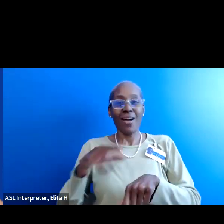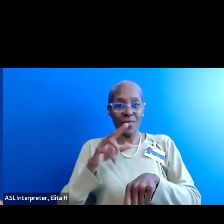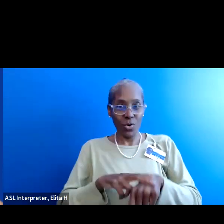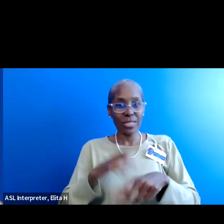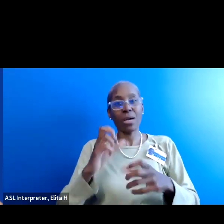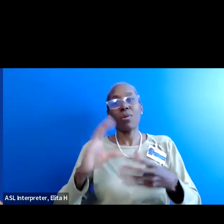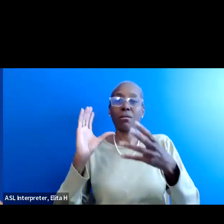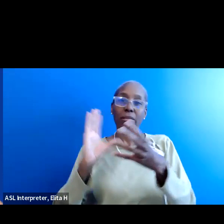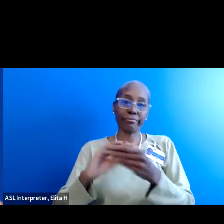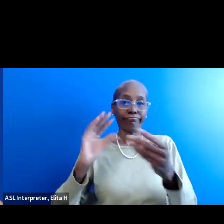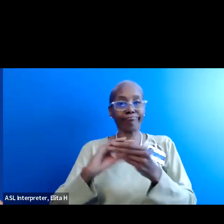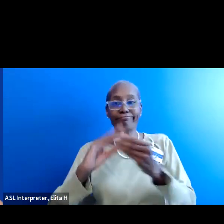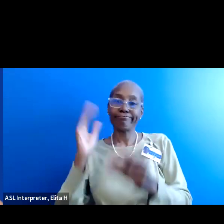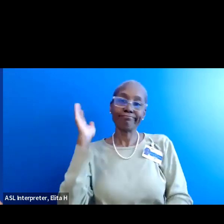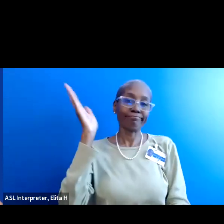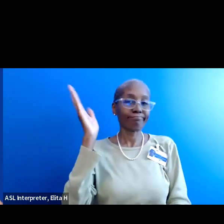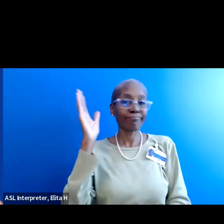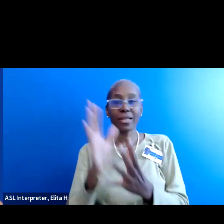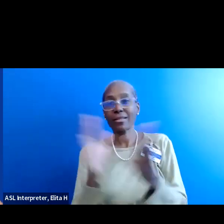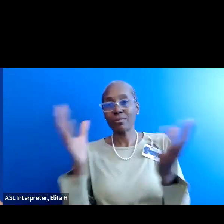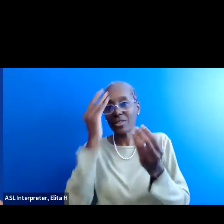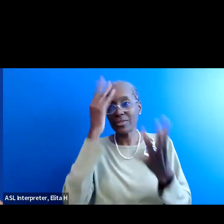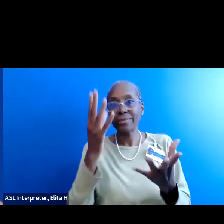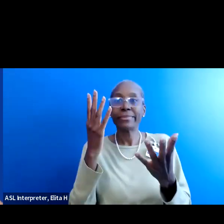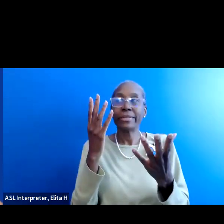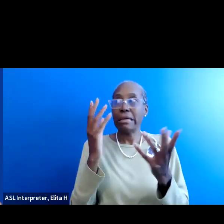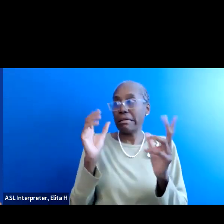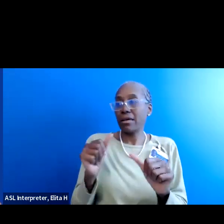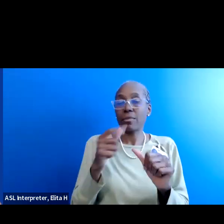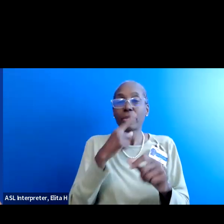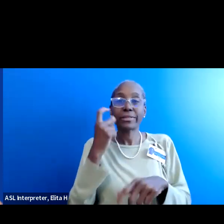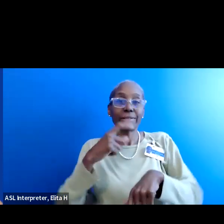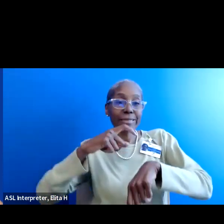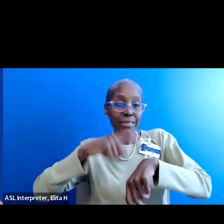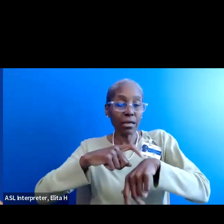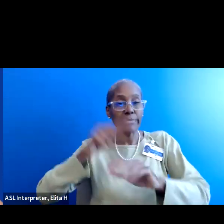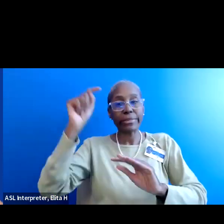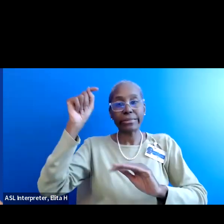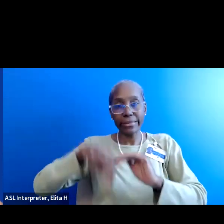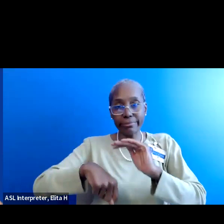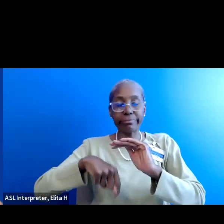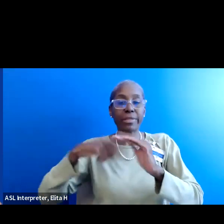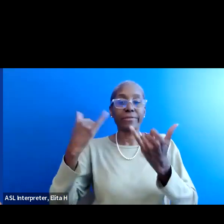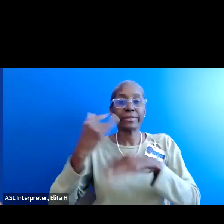as much information as I can. So due to time and frankly, the breadth of today's topic, I am only providing